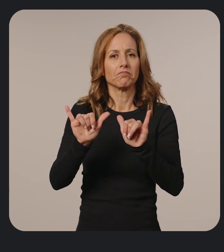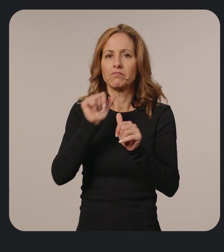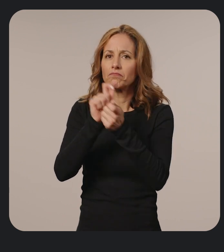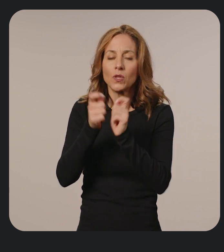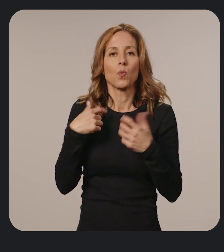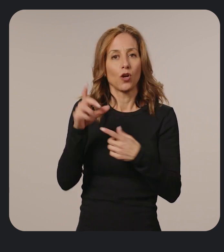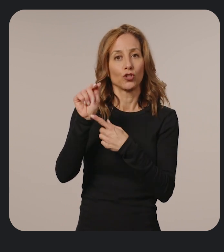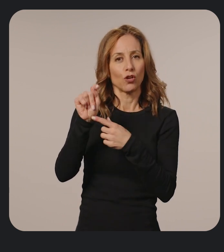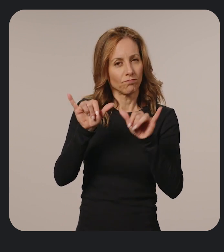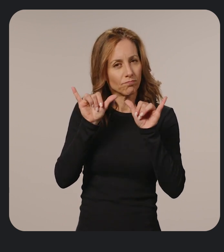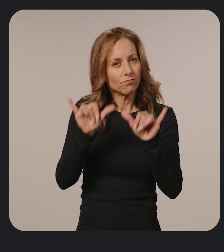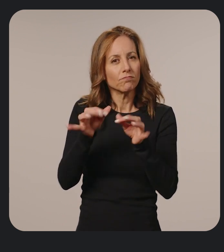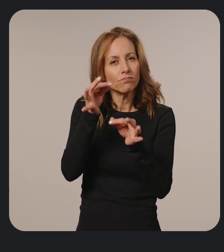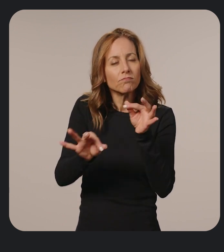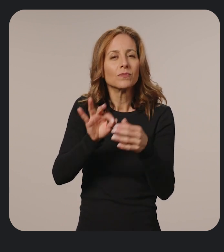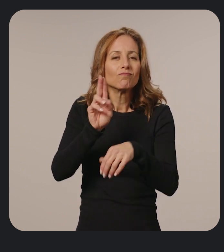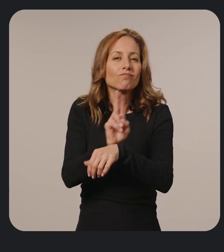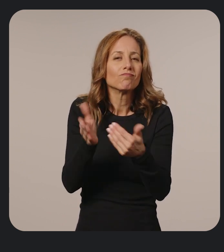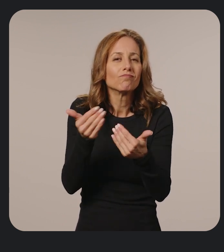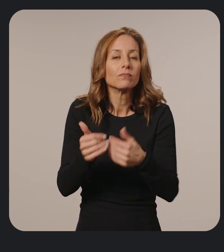We want Dart to remain simple and approachable.